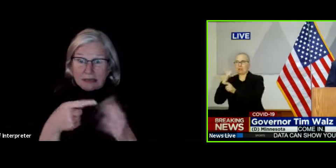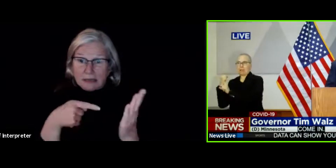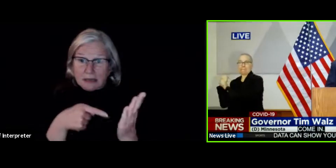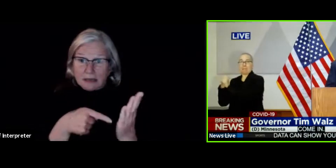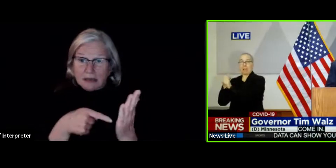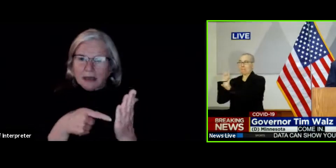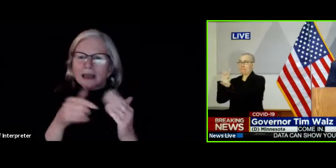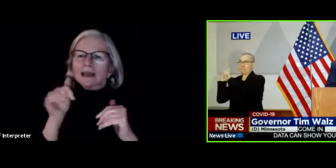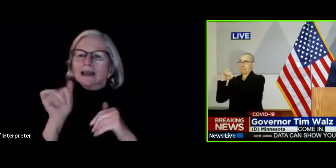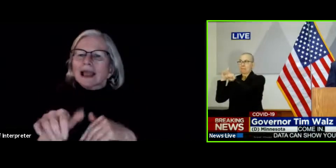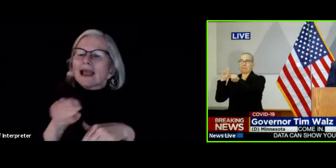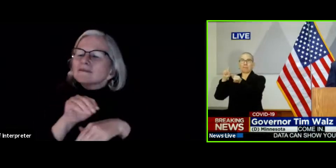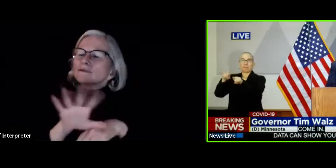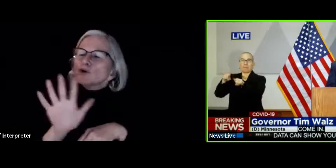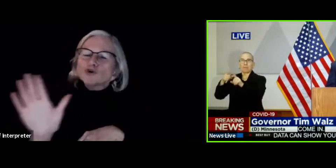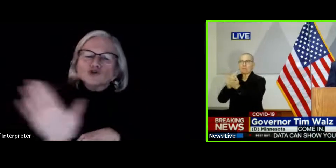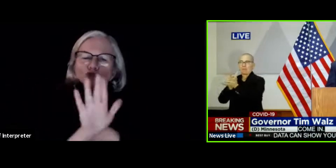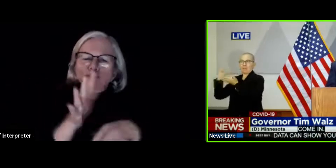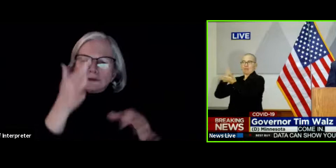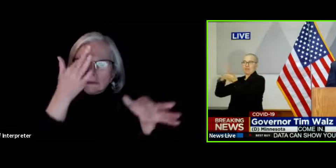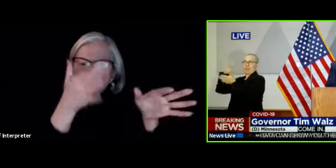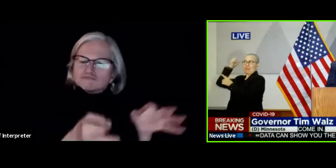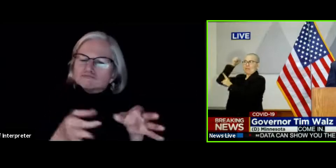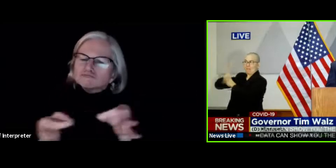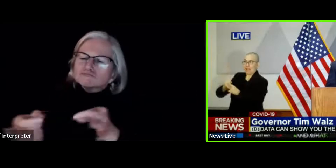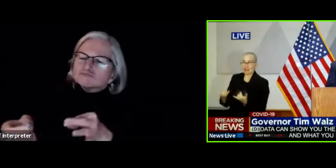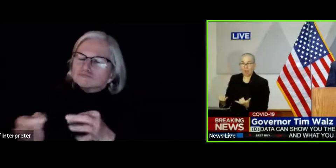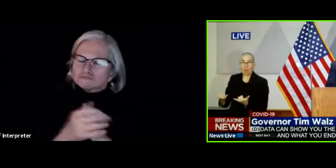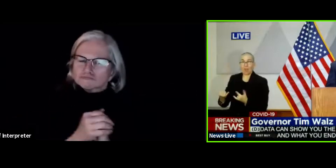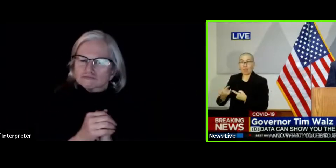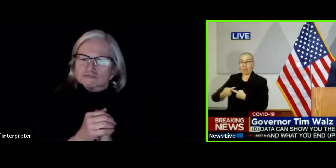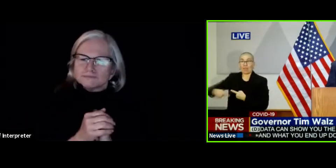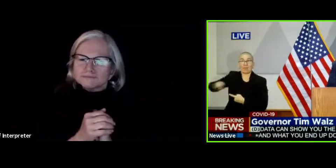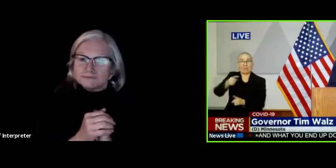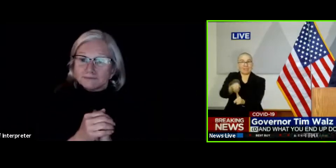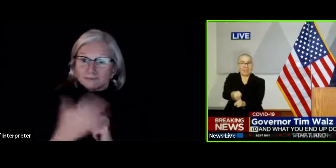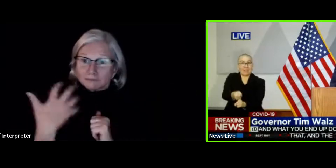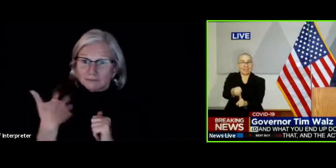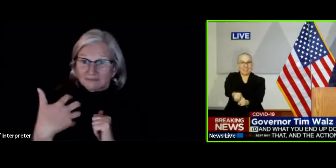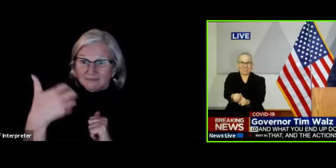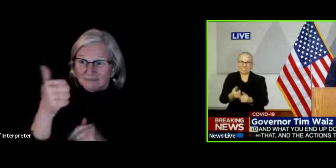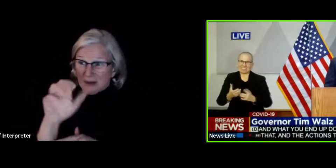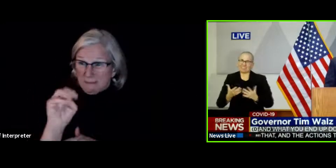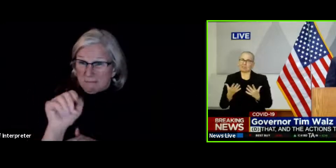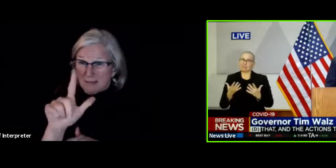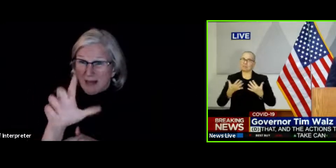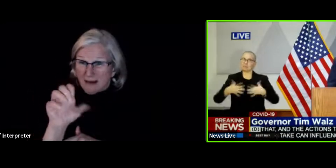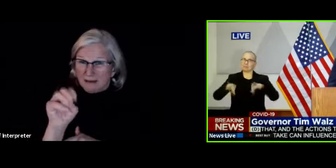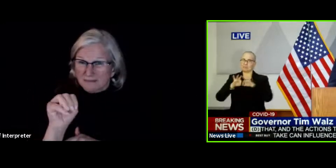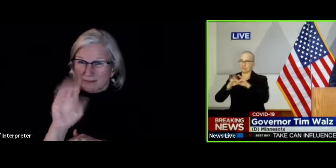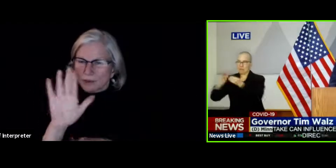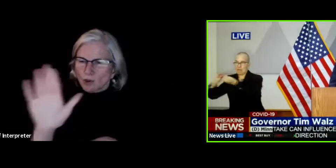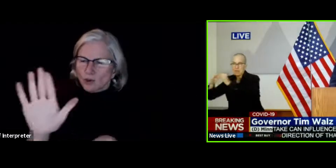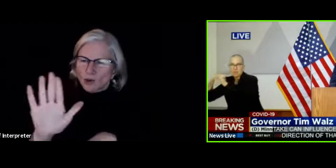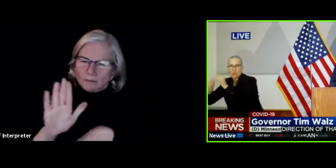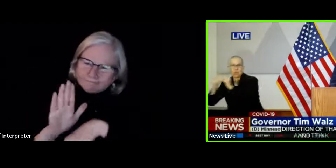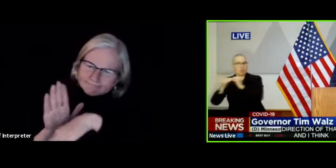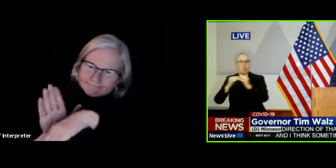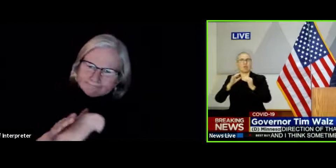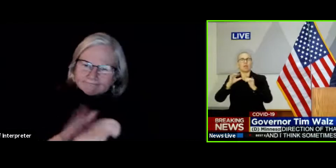WITH COMMISSIONER MALCOLM'S WARNING TO US ASK BEING CAUGHT IN THE DATA CAN DEHUMANIZE THE PEOPLE BEHIND THAT DATA.